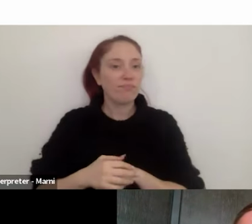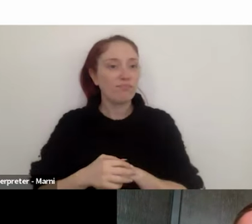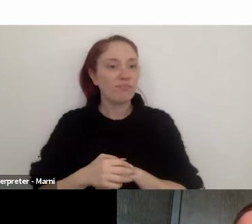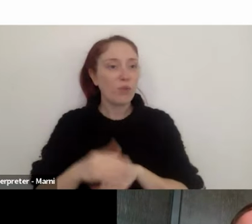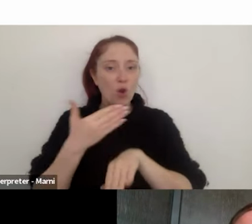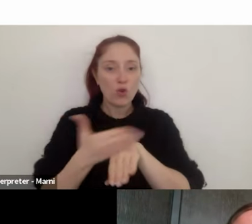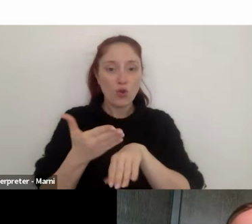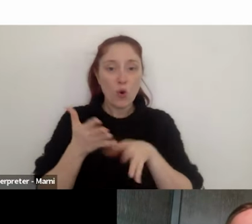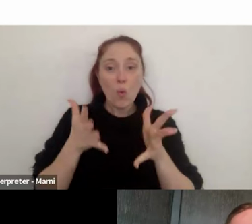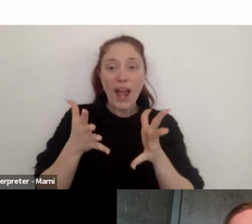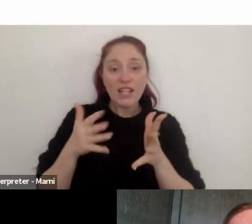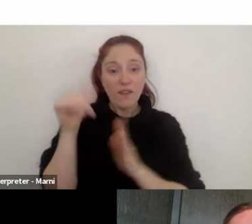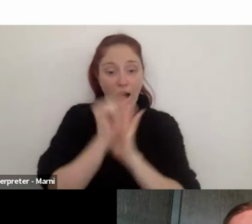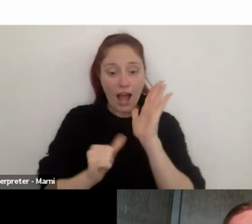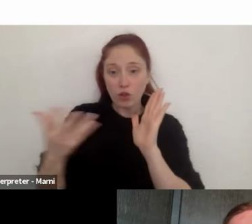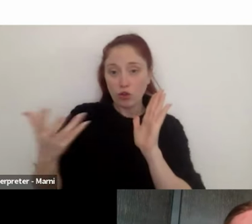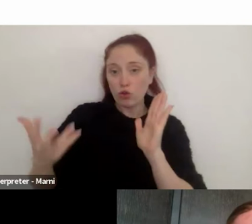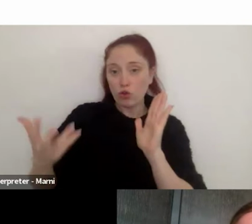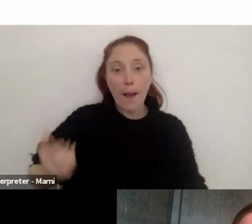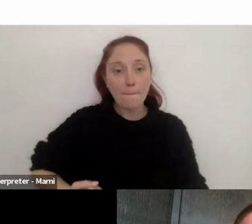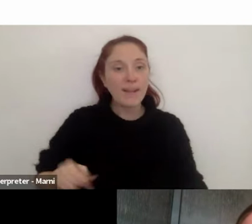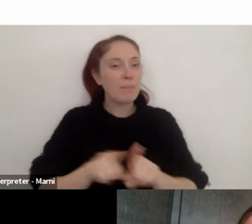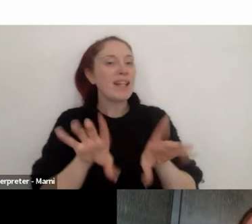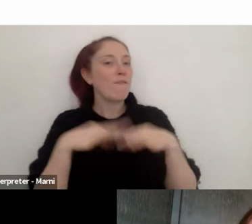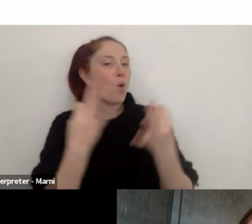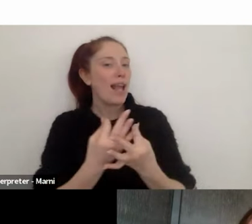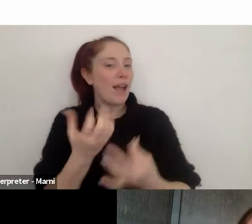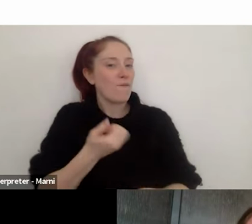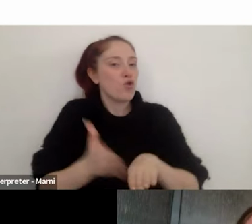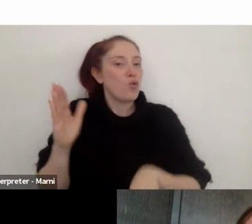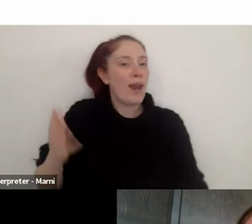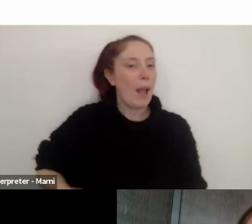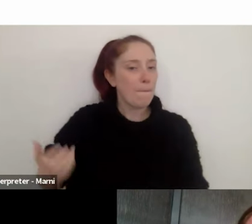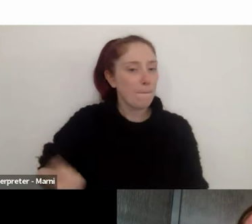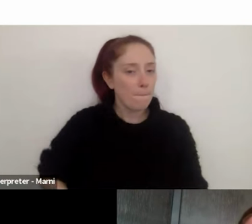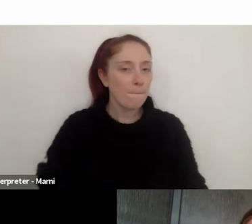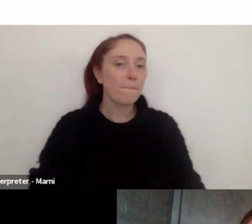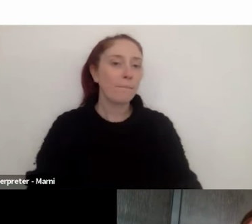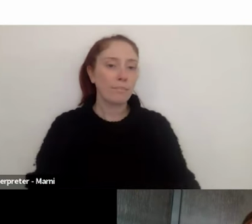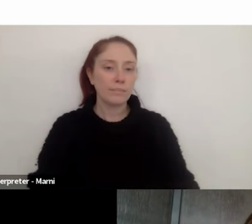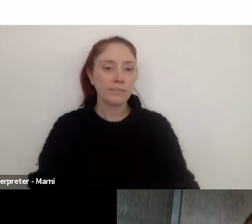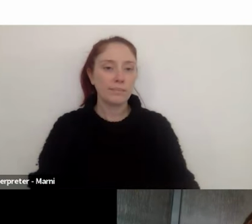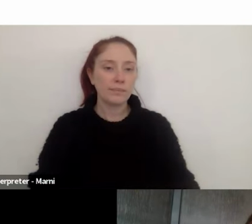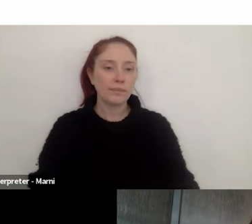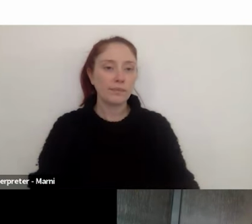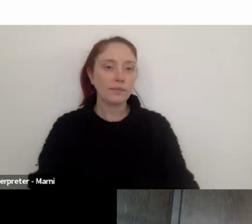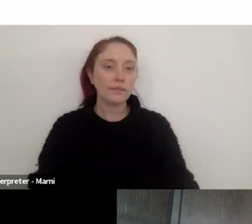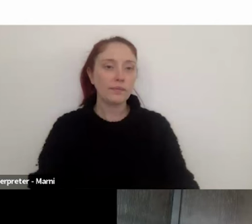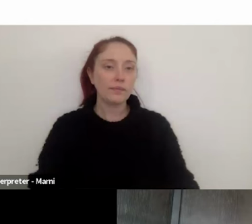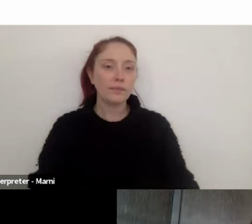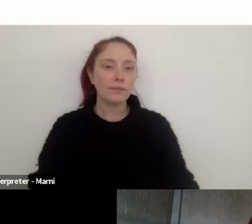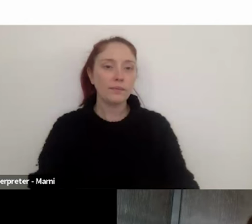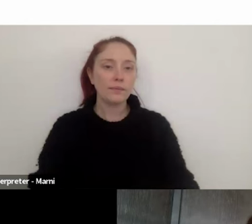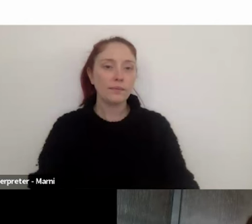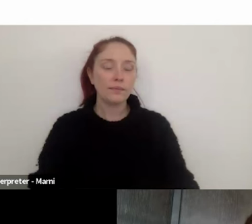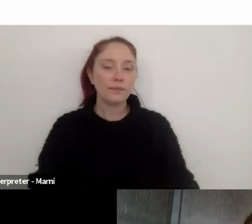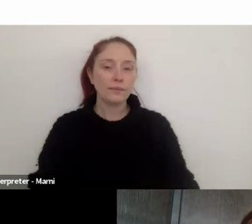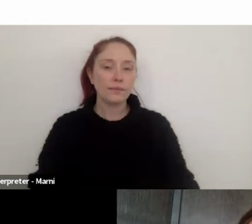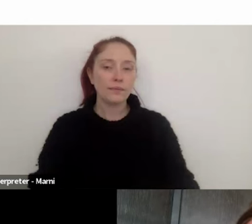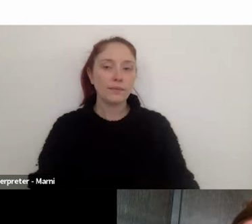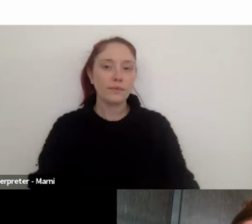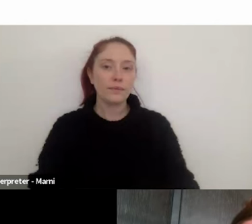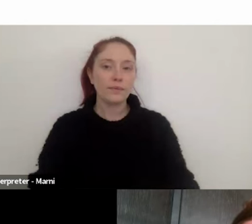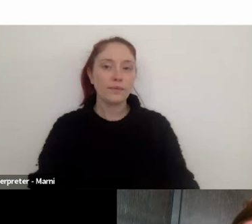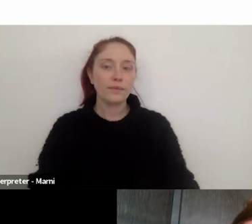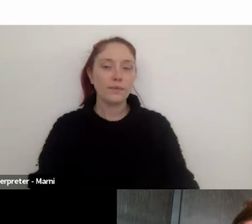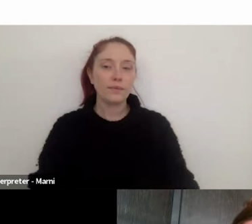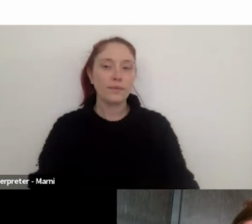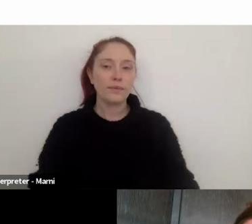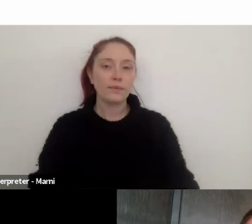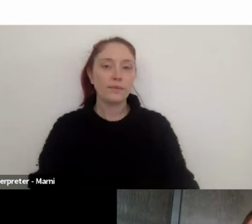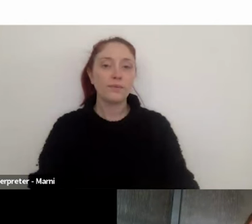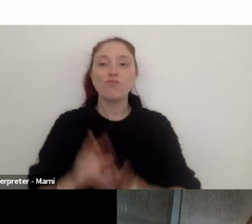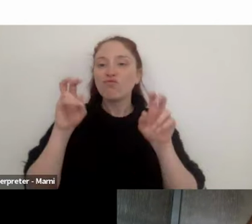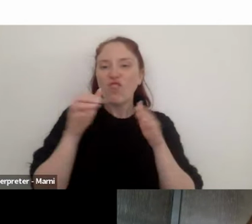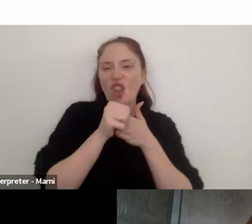income for artists and organisations. >> The detailed guidelines are now available